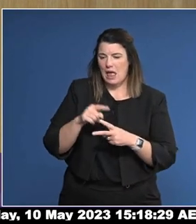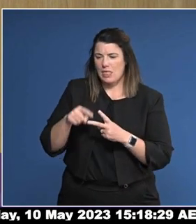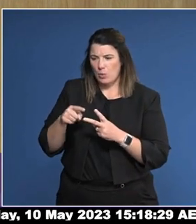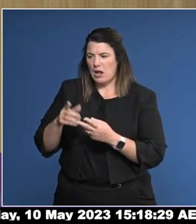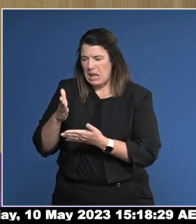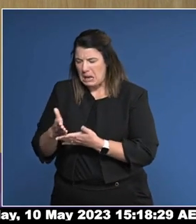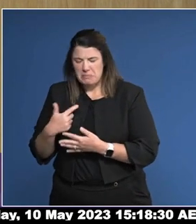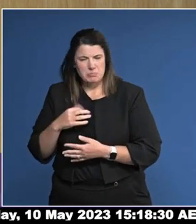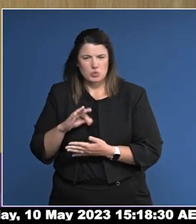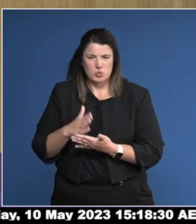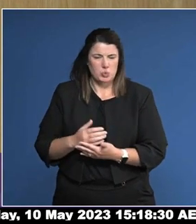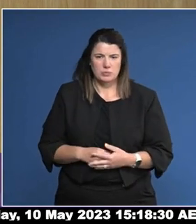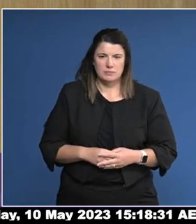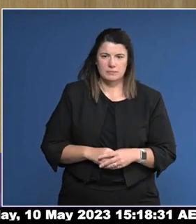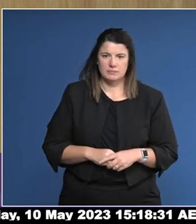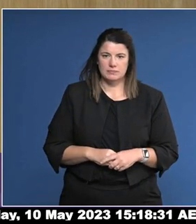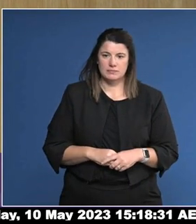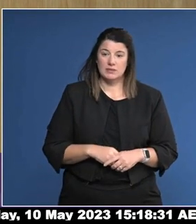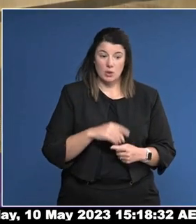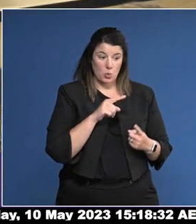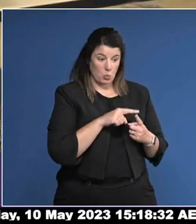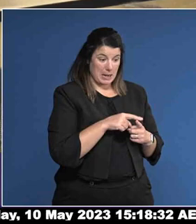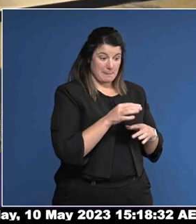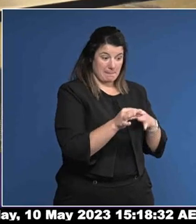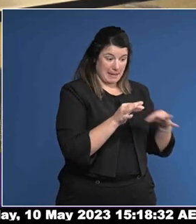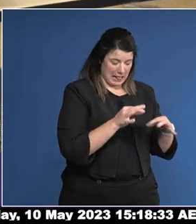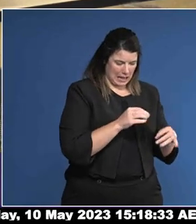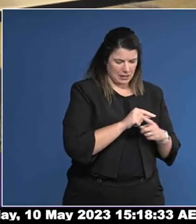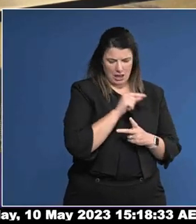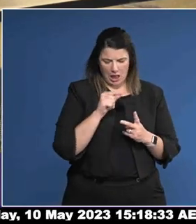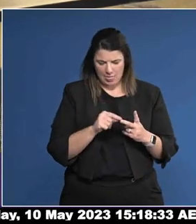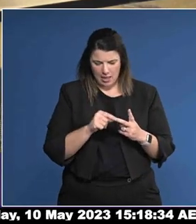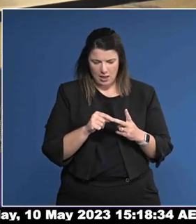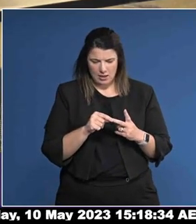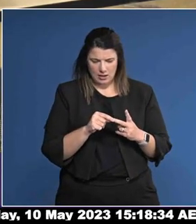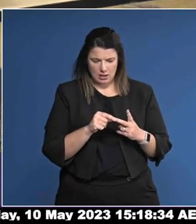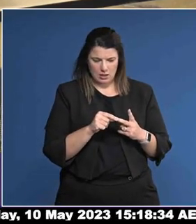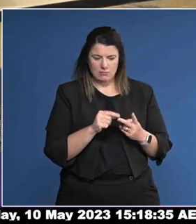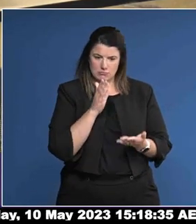There's a difference between one being planned to be undertaken and one being undertaken; correct? MR TRACEY: I accept that.